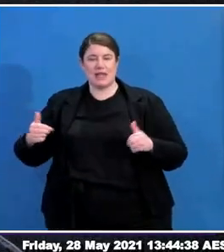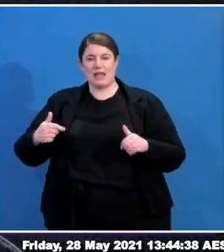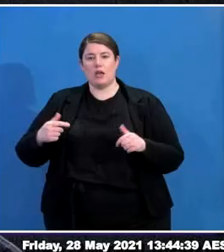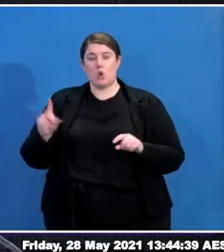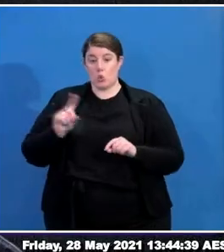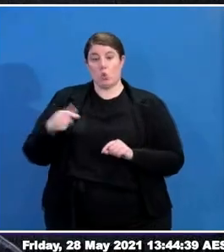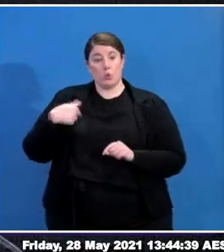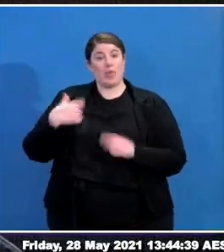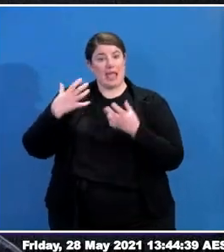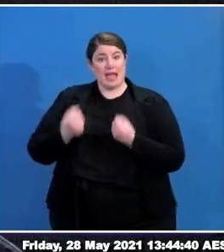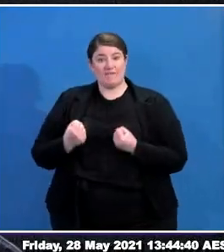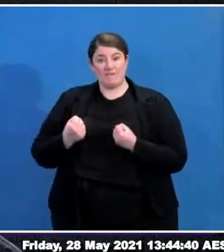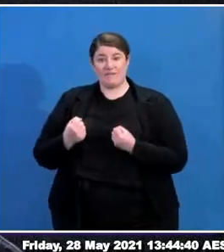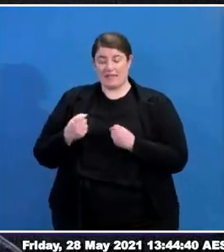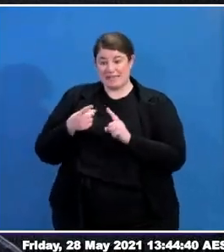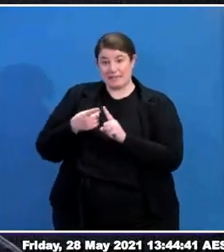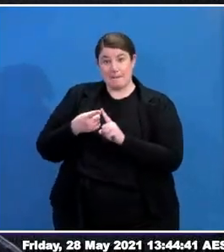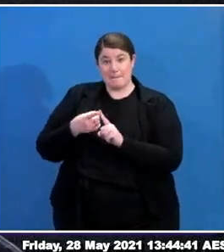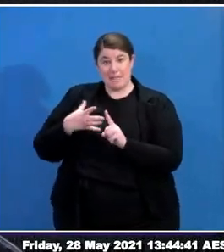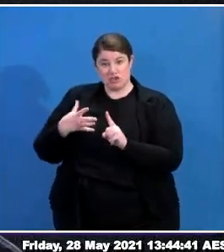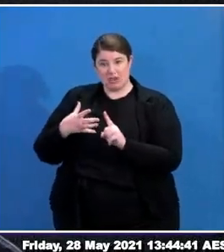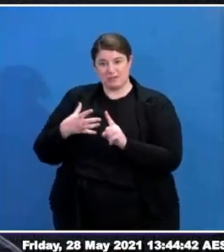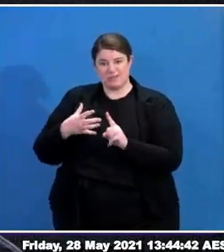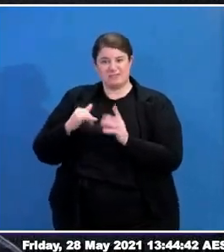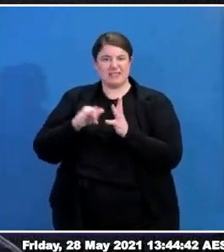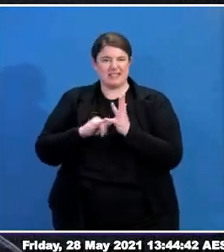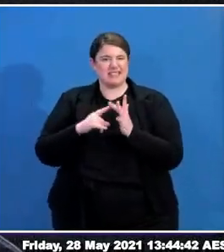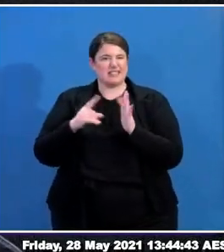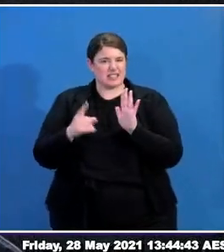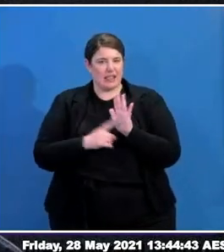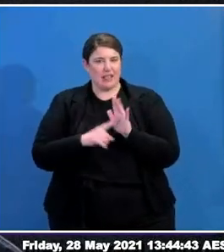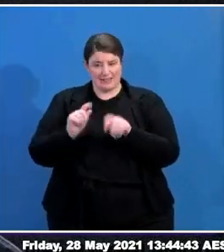We have a specialist SIL, Supported Independent Living team.